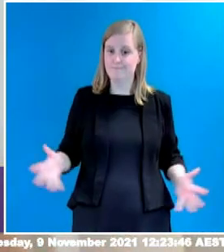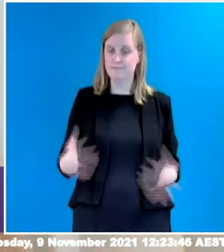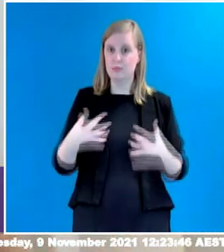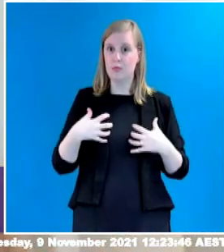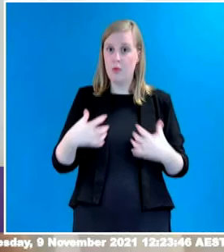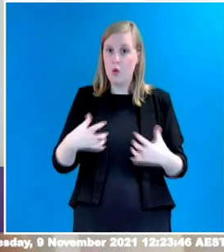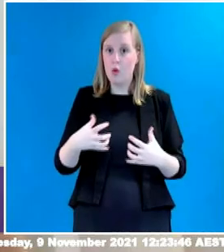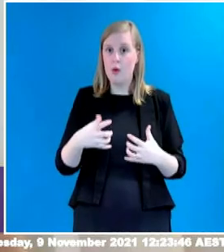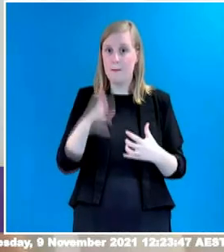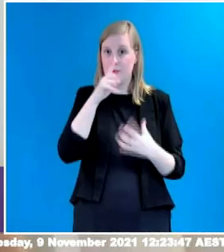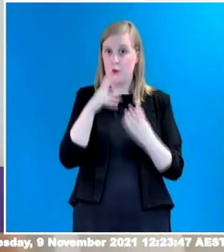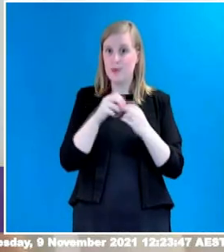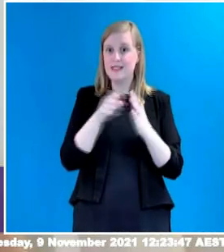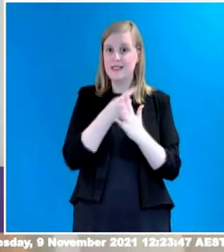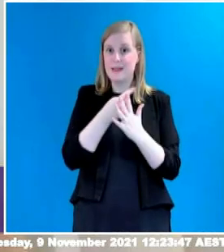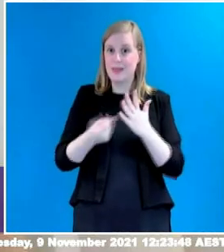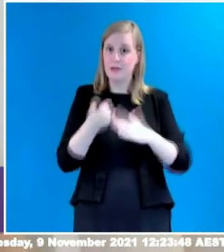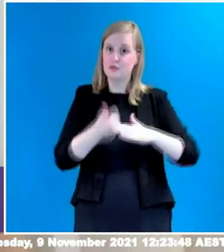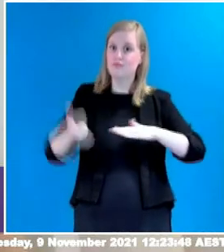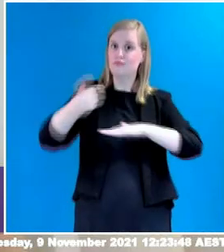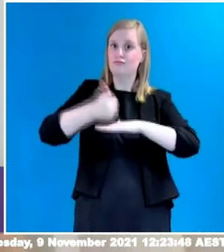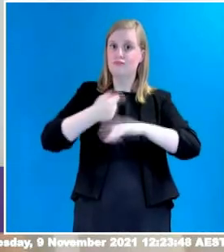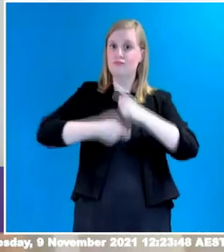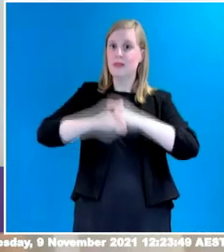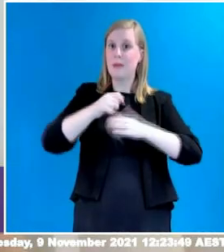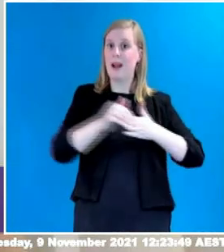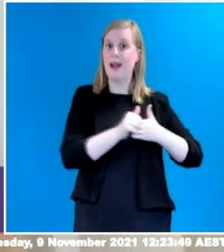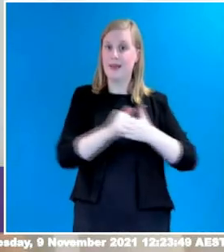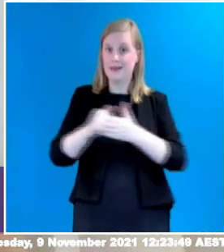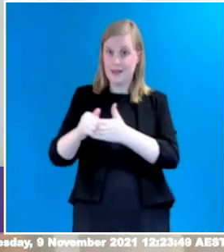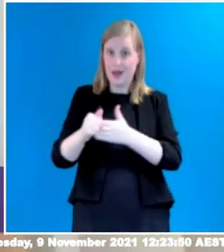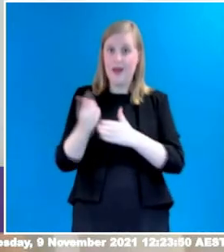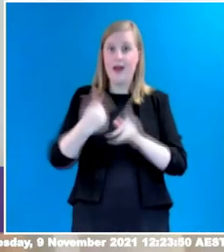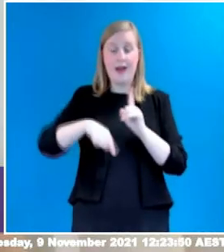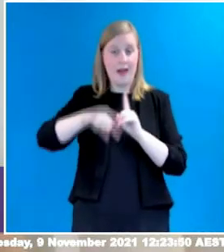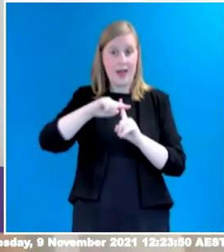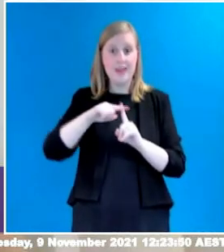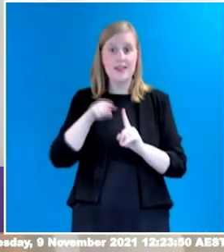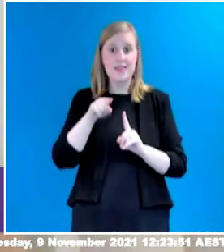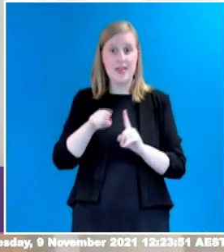Also, subsequently they ran a lengthy project which has now come to an end